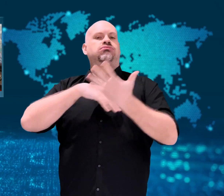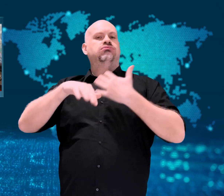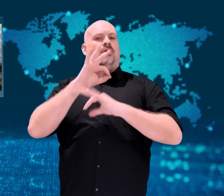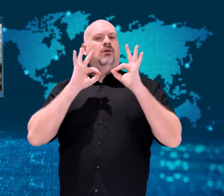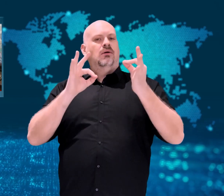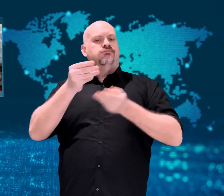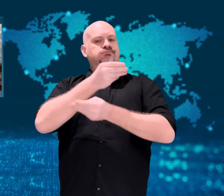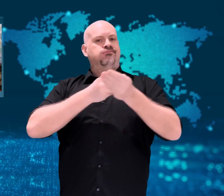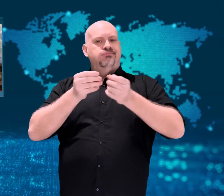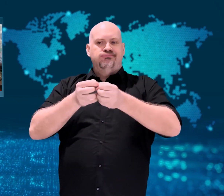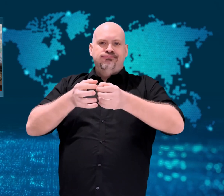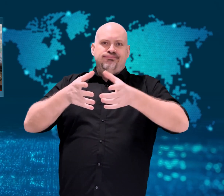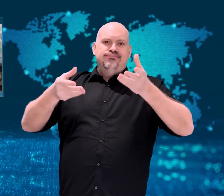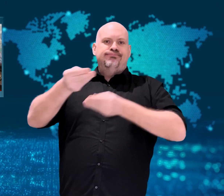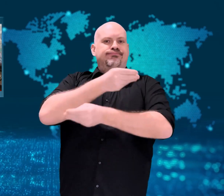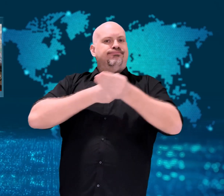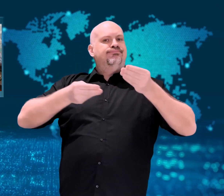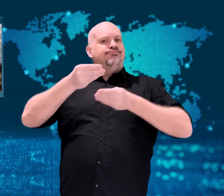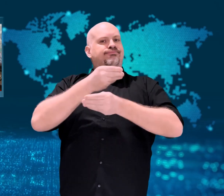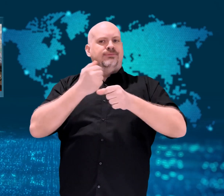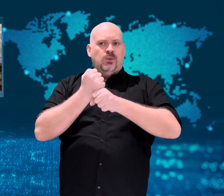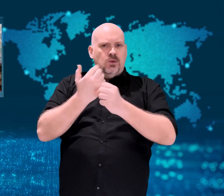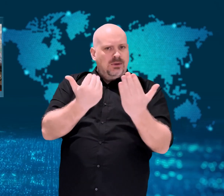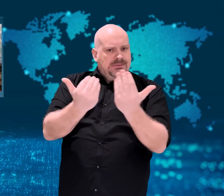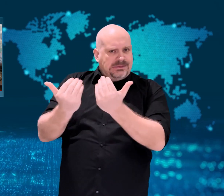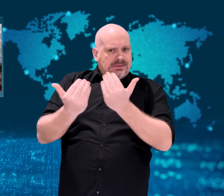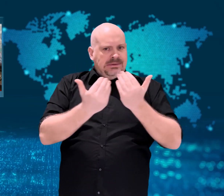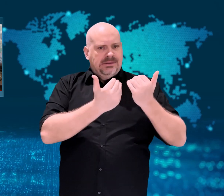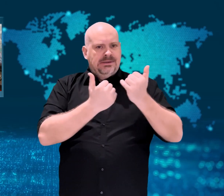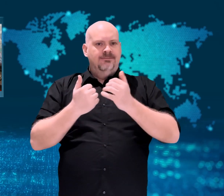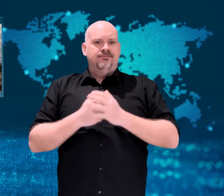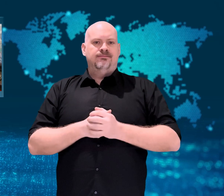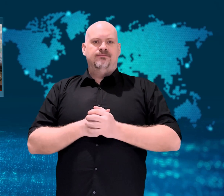stimulate the economy.